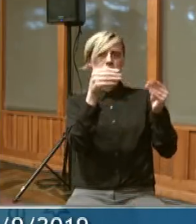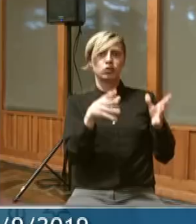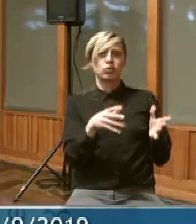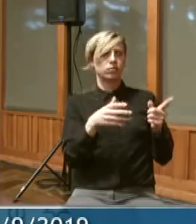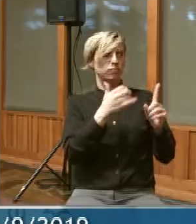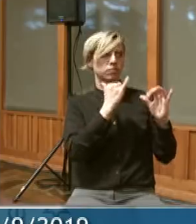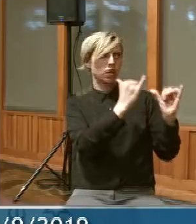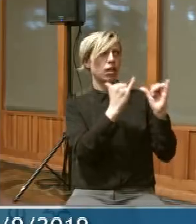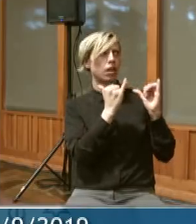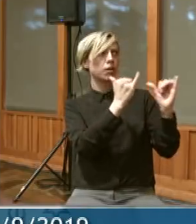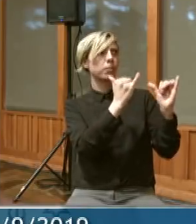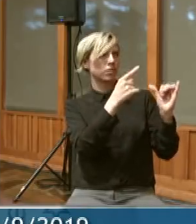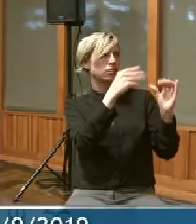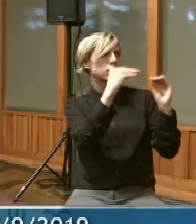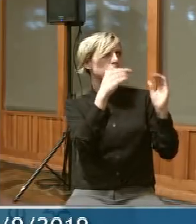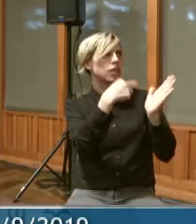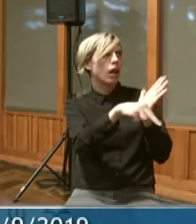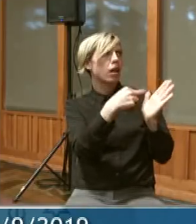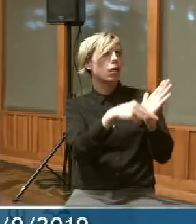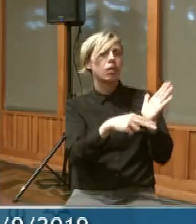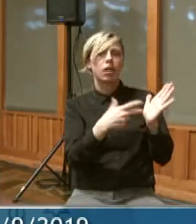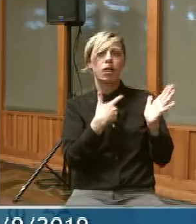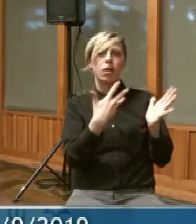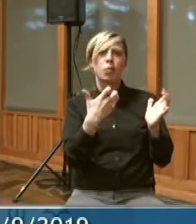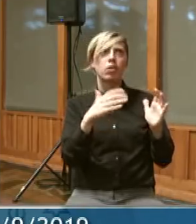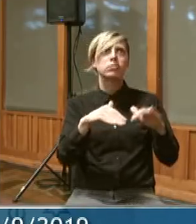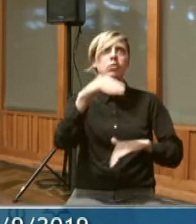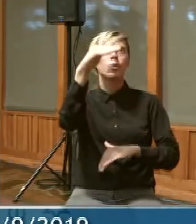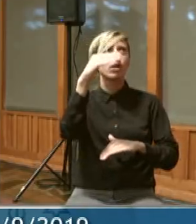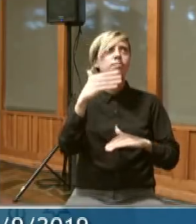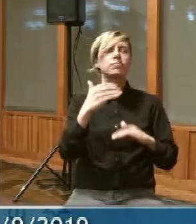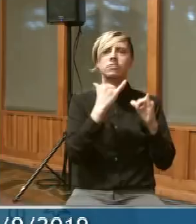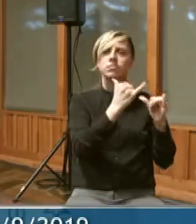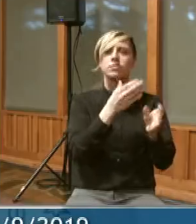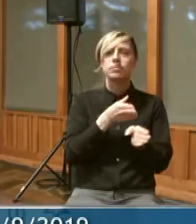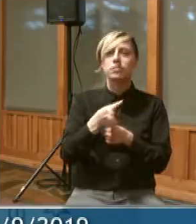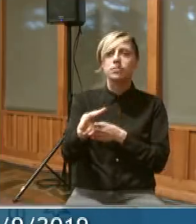WHERE A YOUNG WOMAN OF COLOR SEES SOMEONE WHO LOOKS AT HER TEACHING DANCE AND FEELS LIKE SHE CAN ASK THE QUESTION, HOW DO